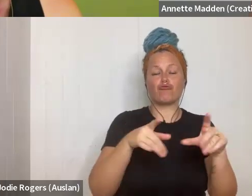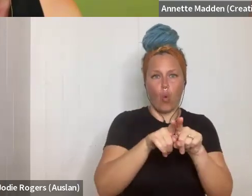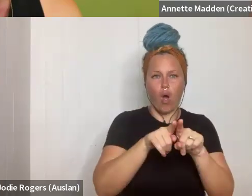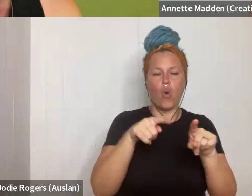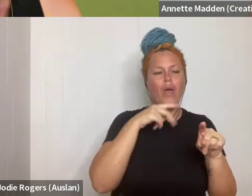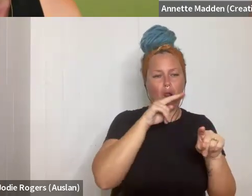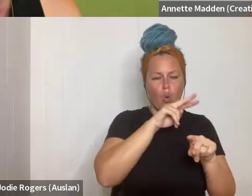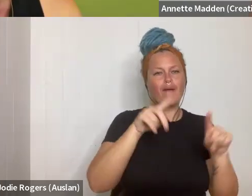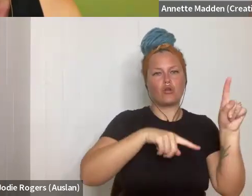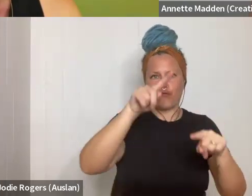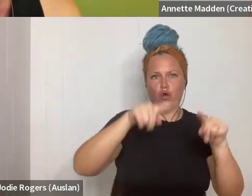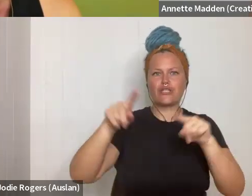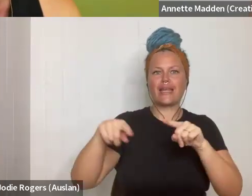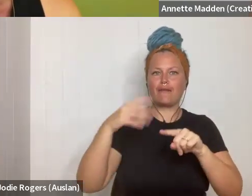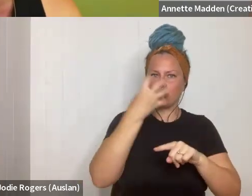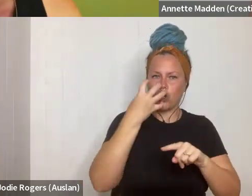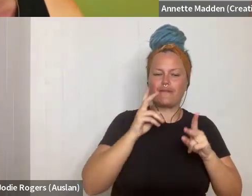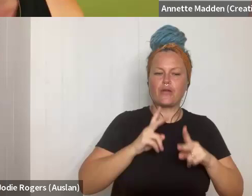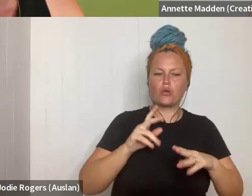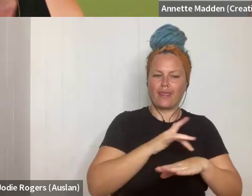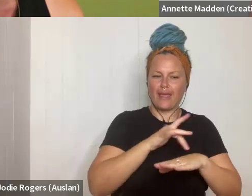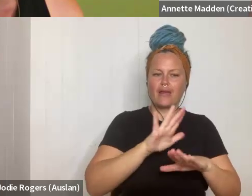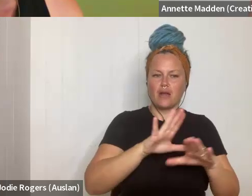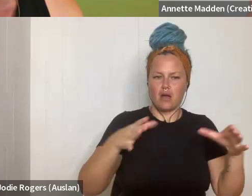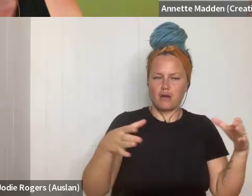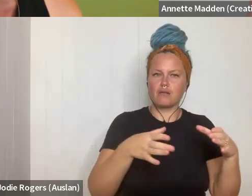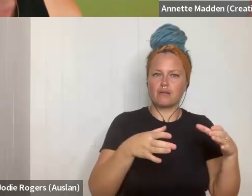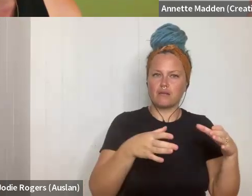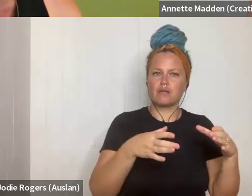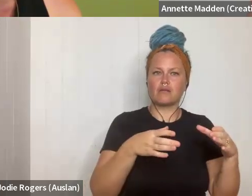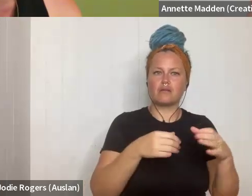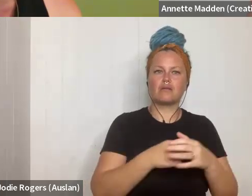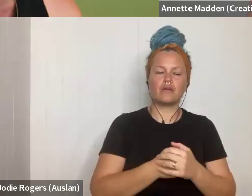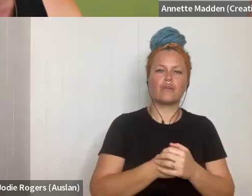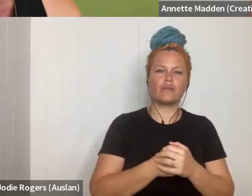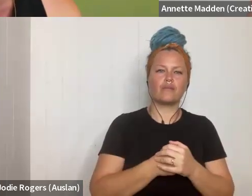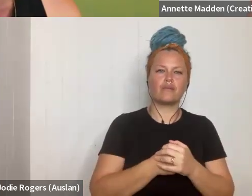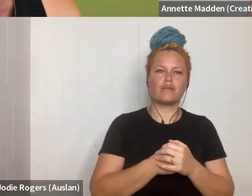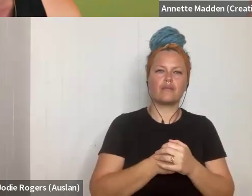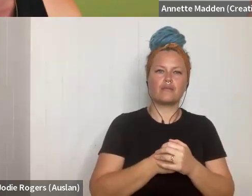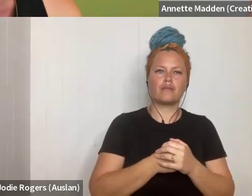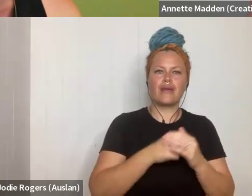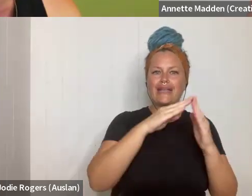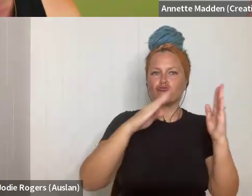making. We are looking in this category as well, at